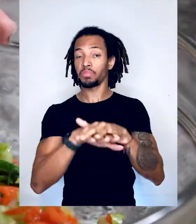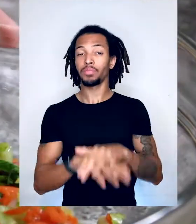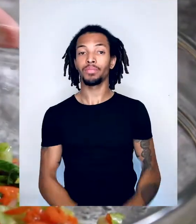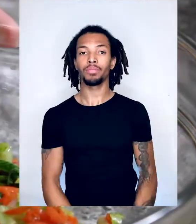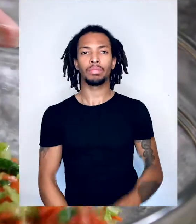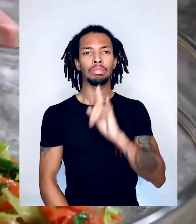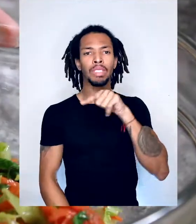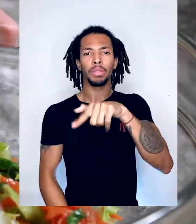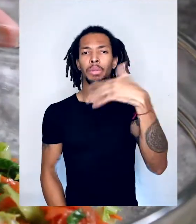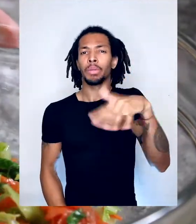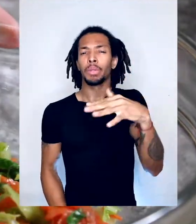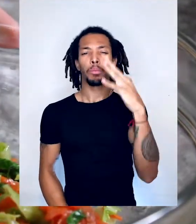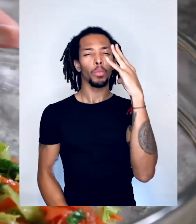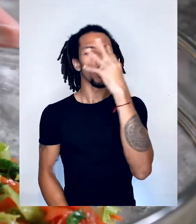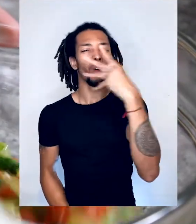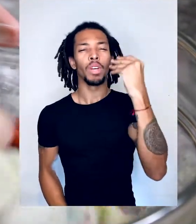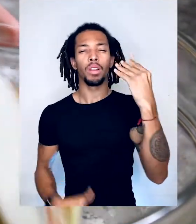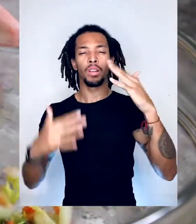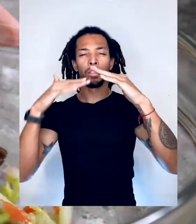It's just a really beautiful, really versatile dish.